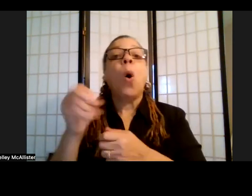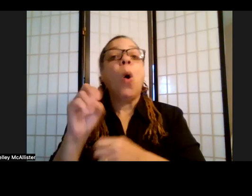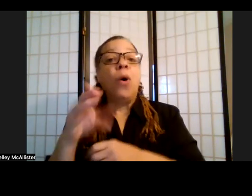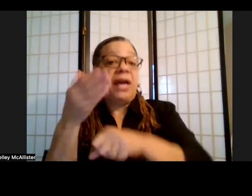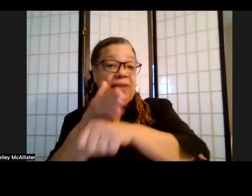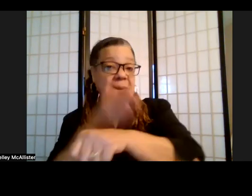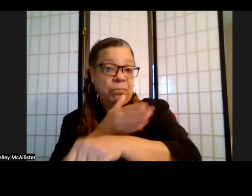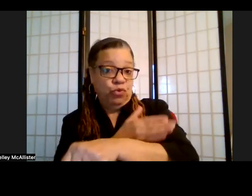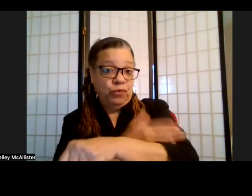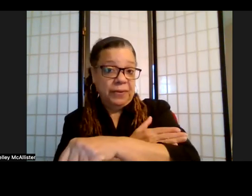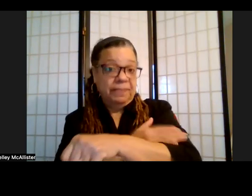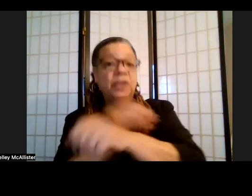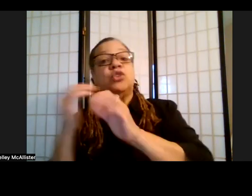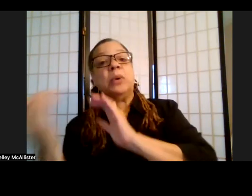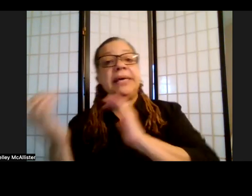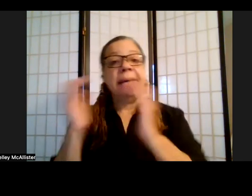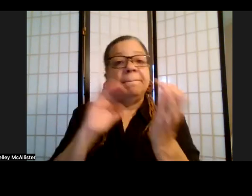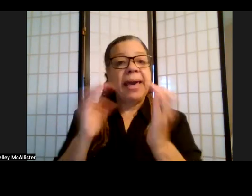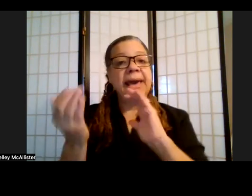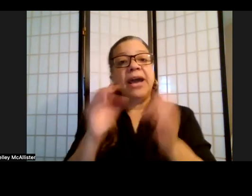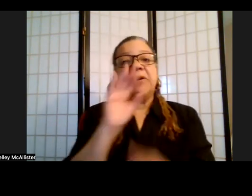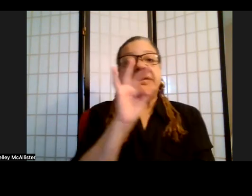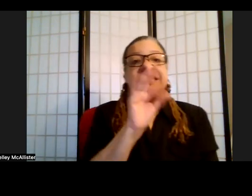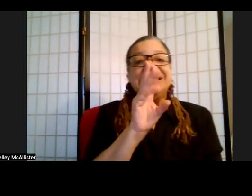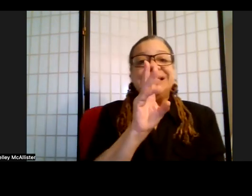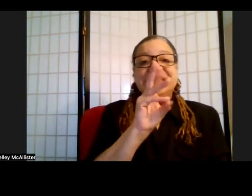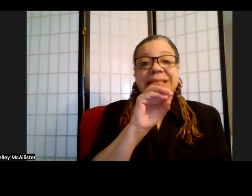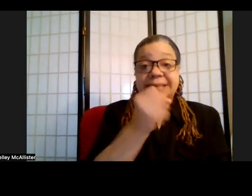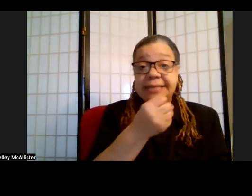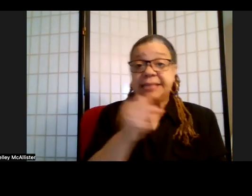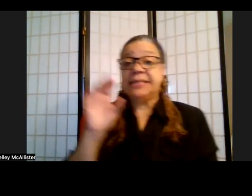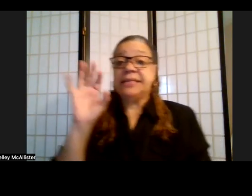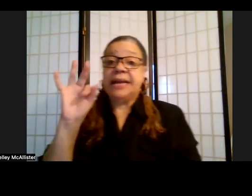was different compared to that of the 1960s. The team found that in a two-year period,